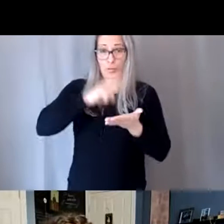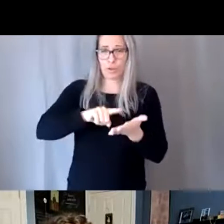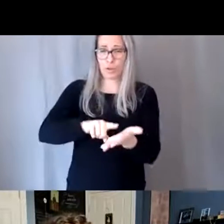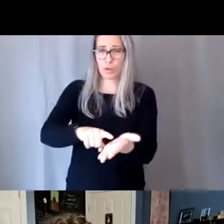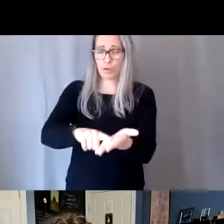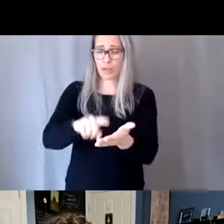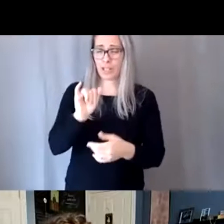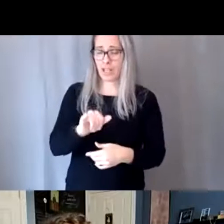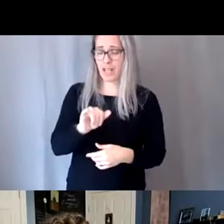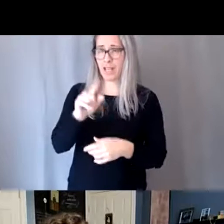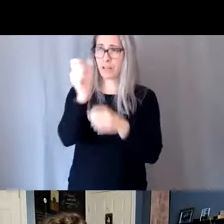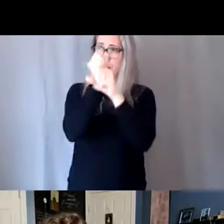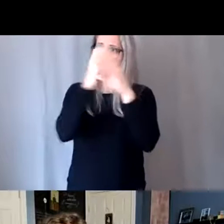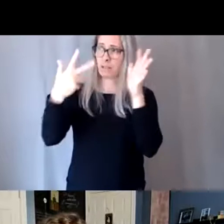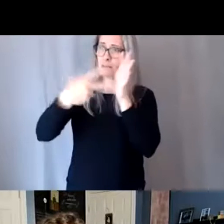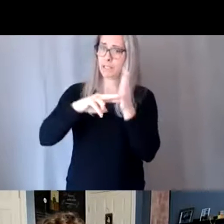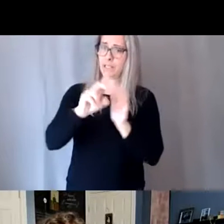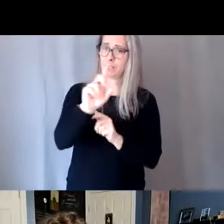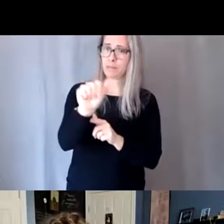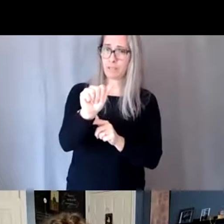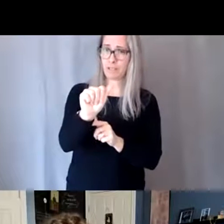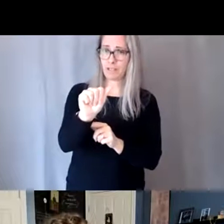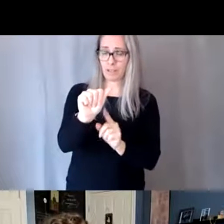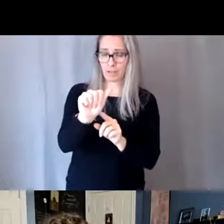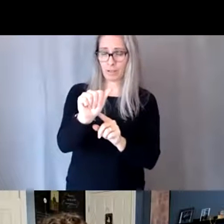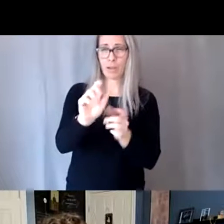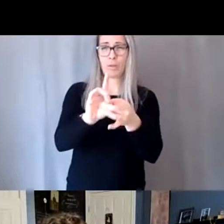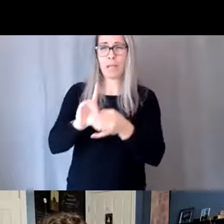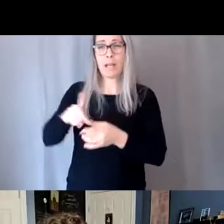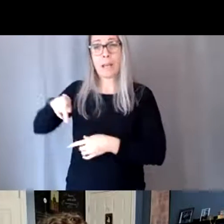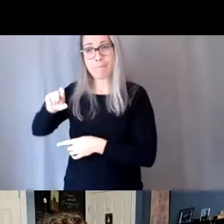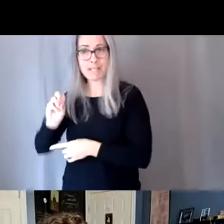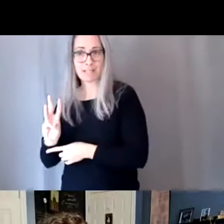constructed in personal support worker education